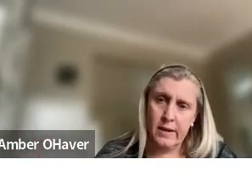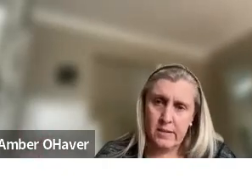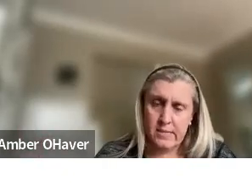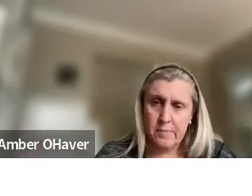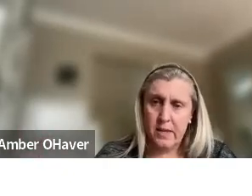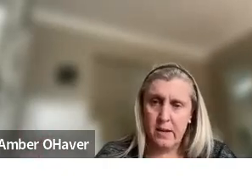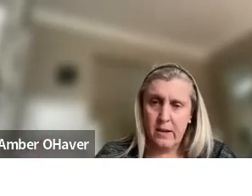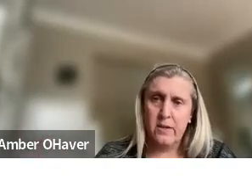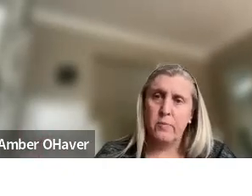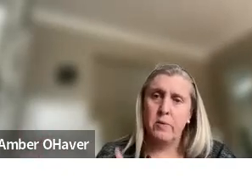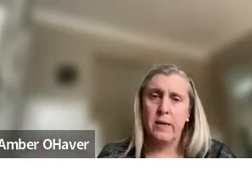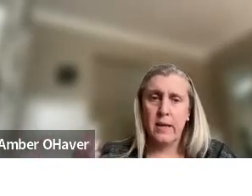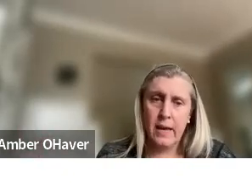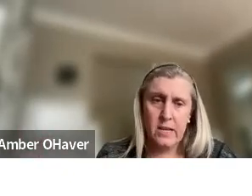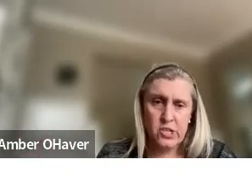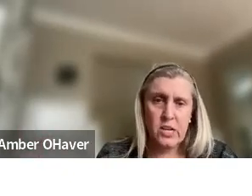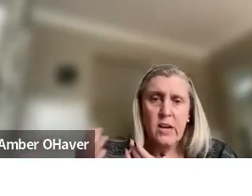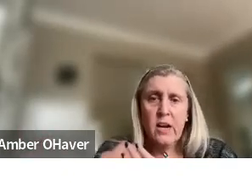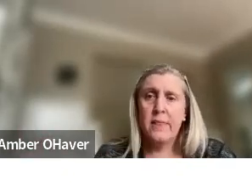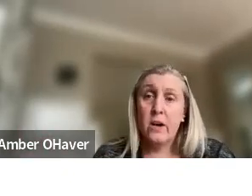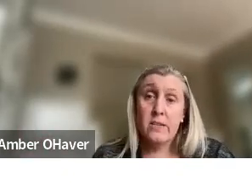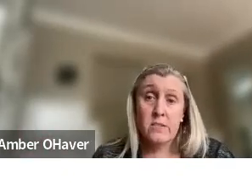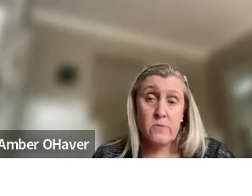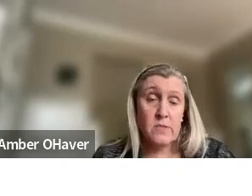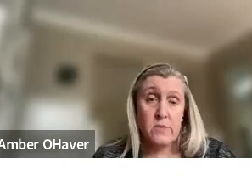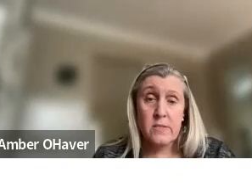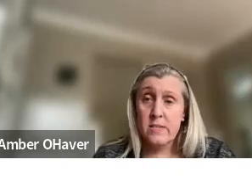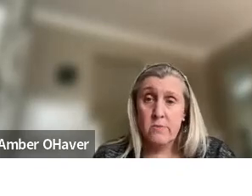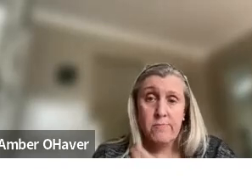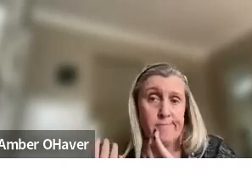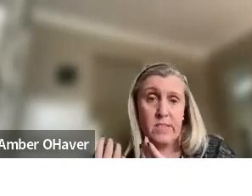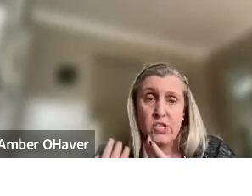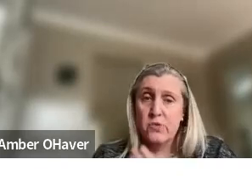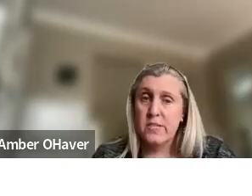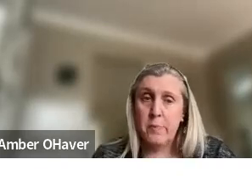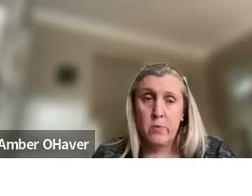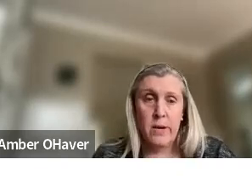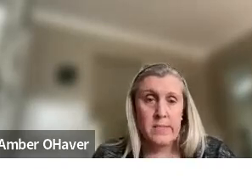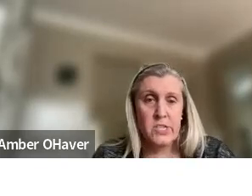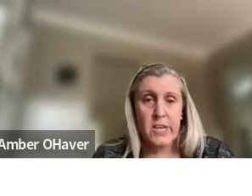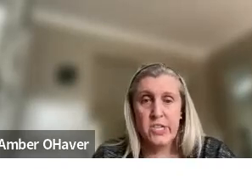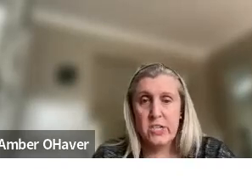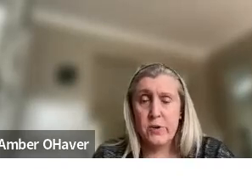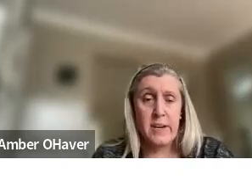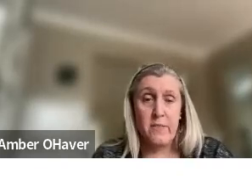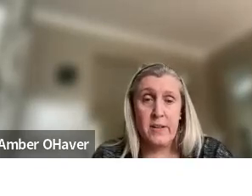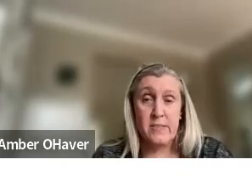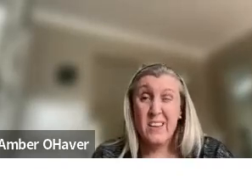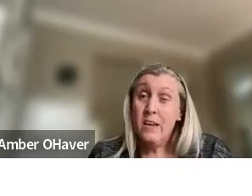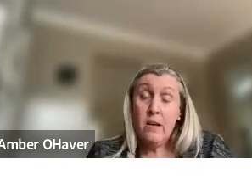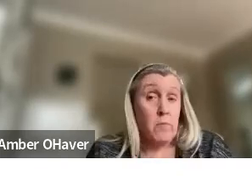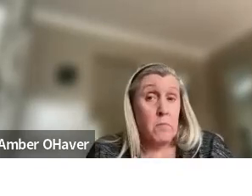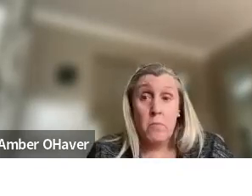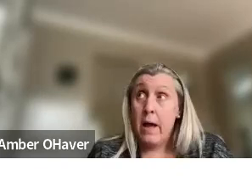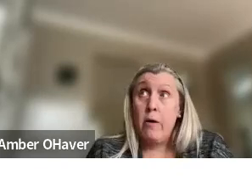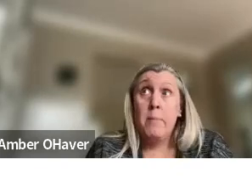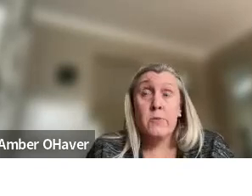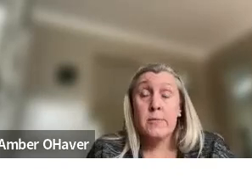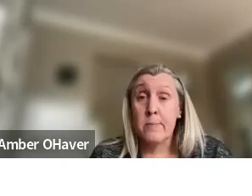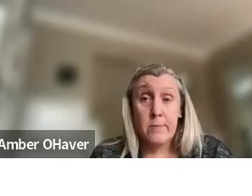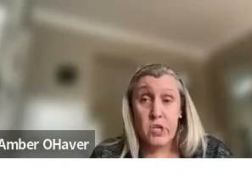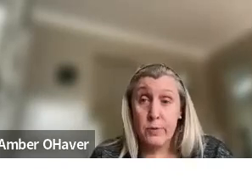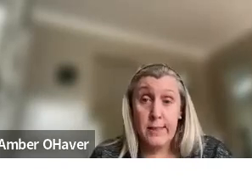But if there is, keep that in mind, and it's something in another way you can get engaged, and then also silks, you know, can do statewide awareness, education, and training events.